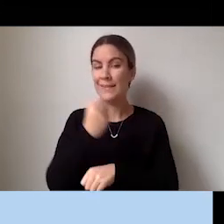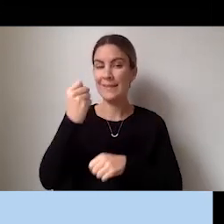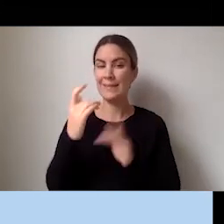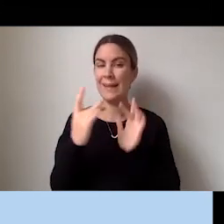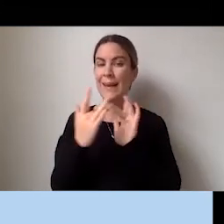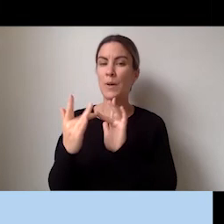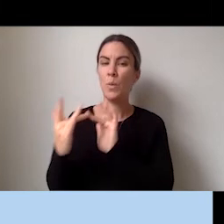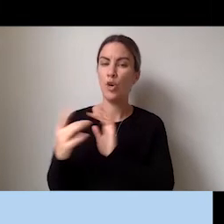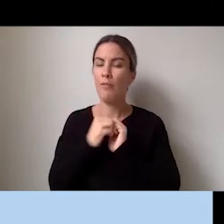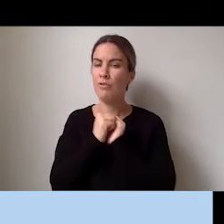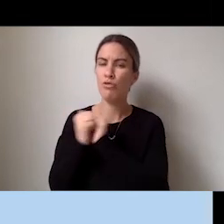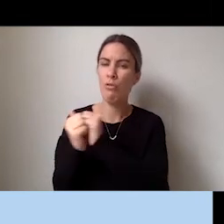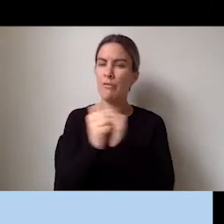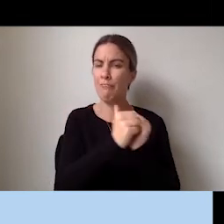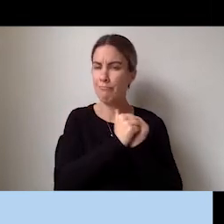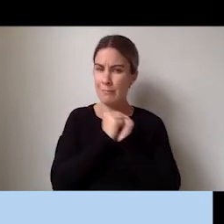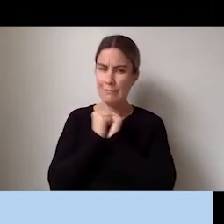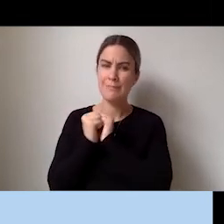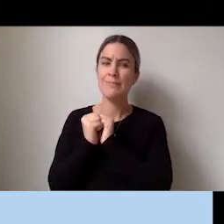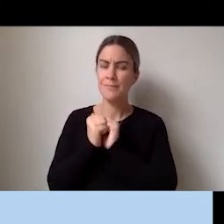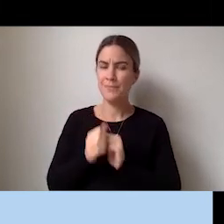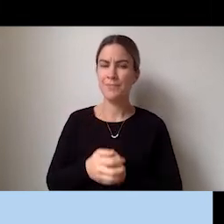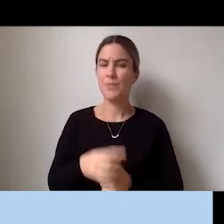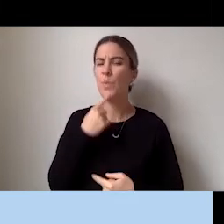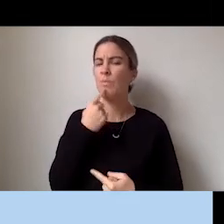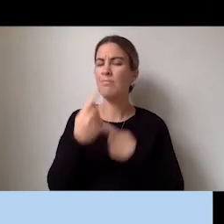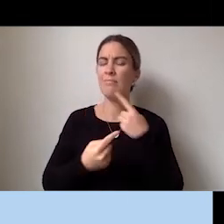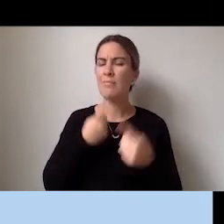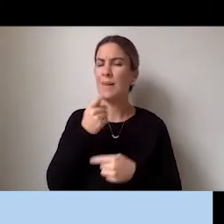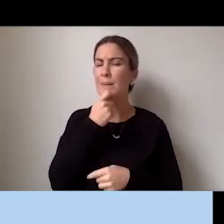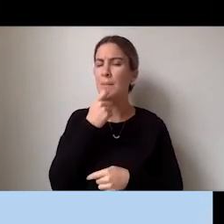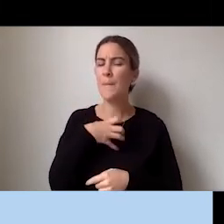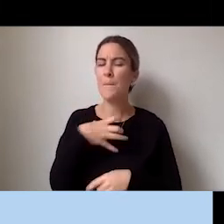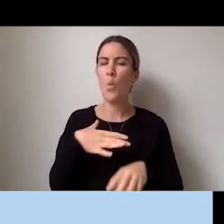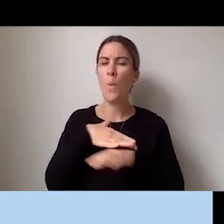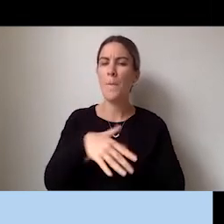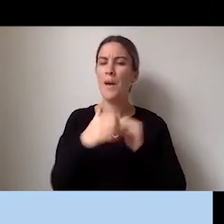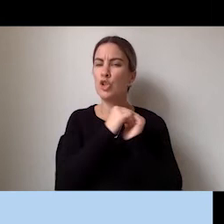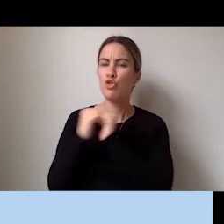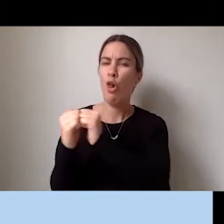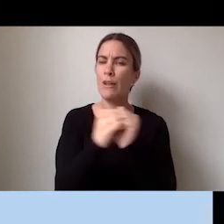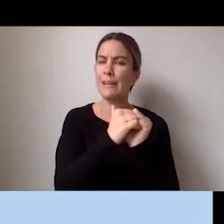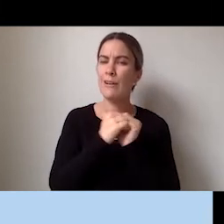out after explaining a bit about solidarity teams.